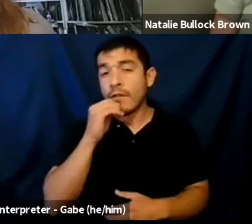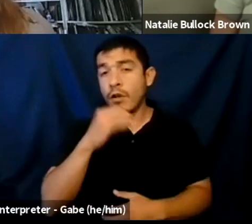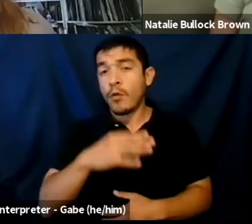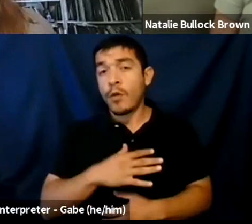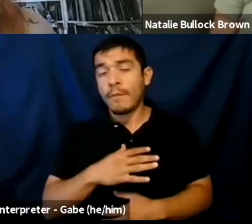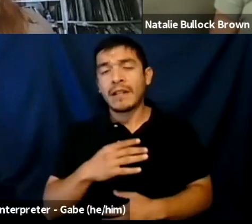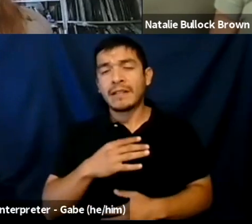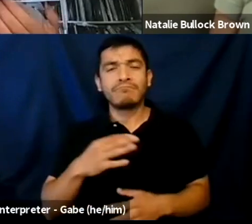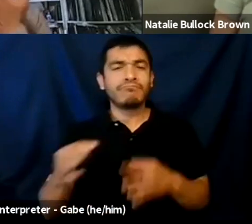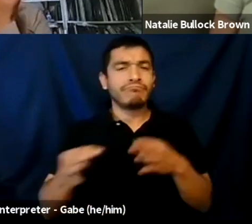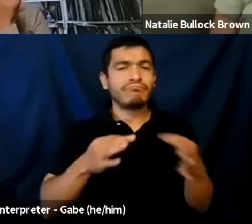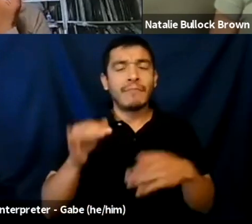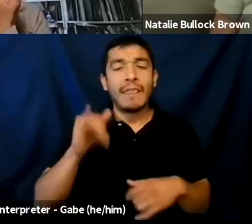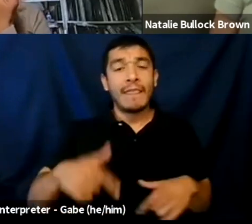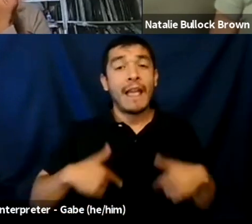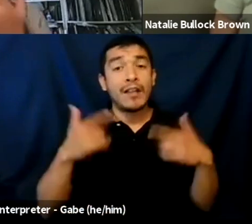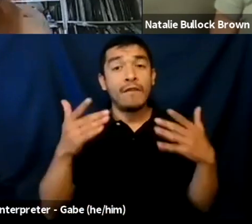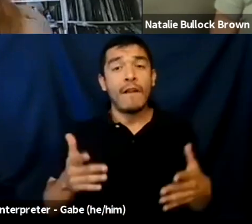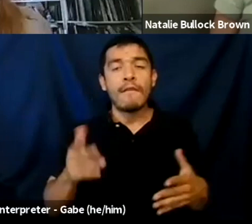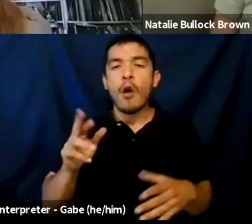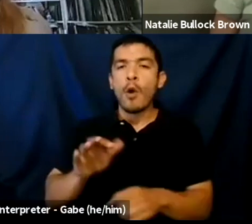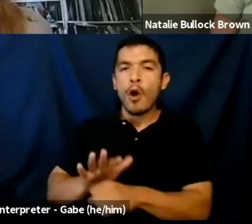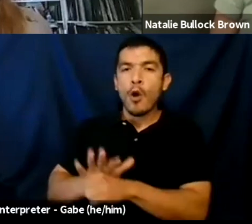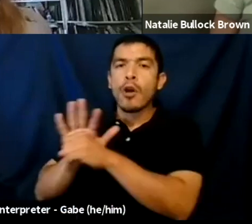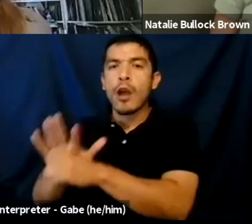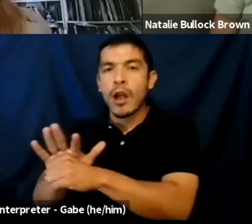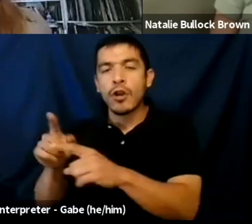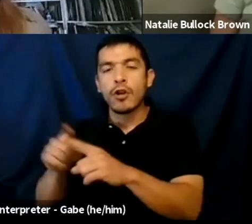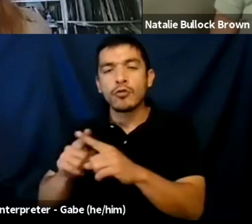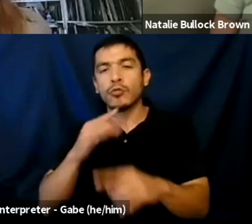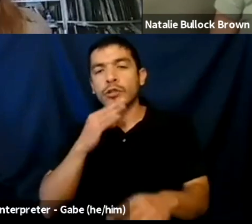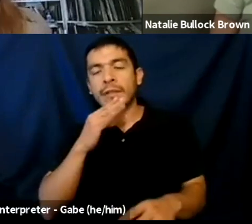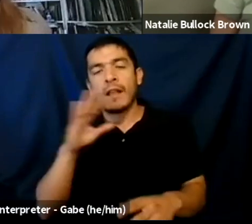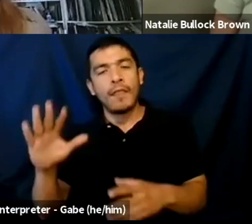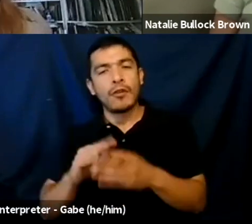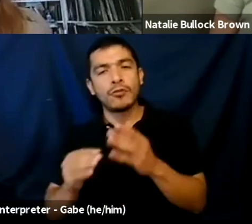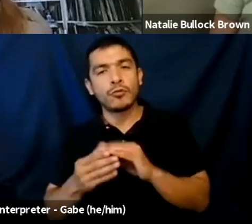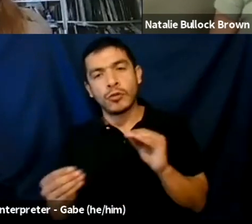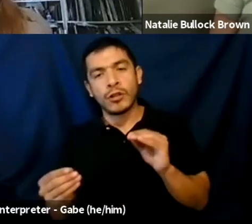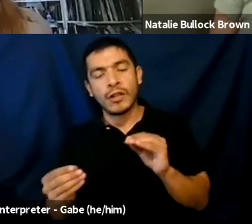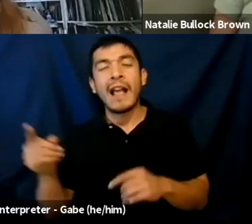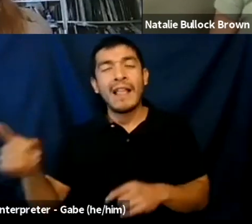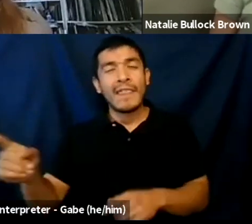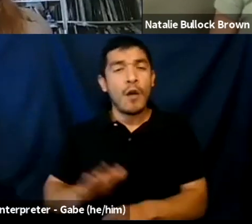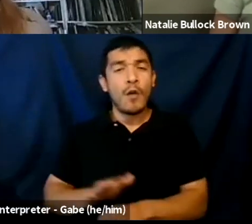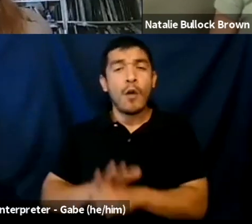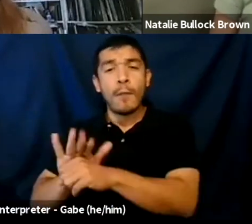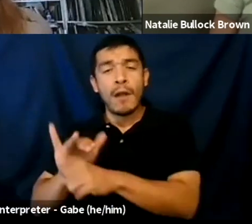that survivors were pressured to speak to the media and they were pressured by not only journalists,